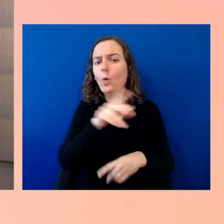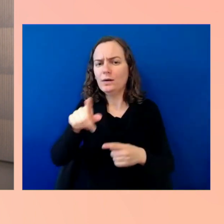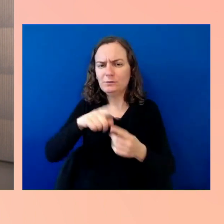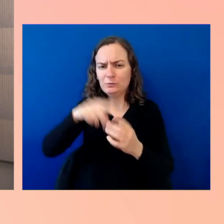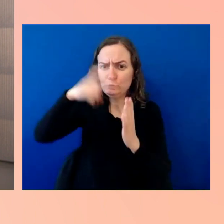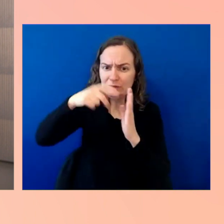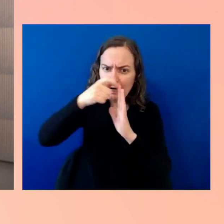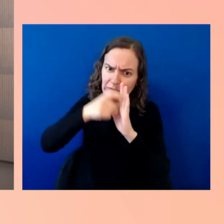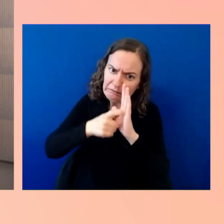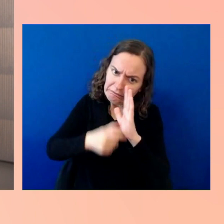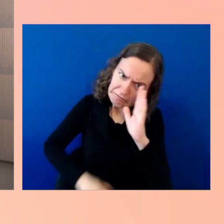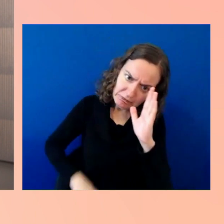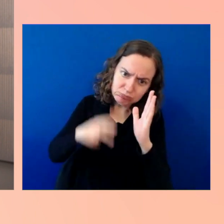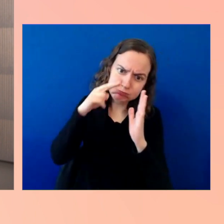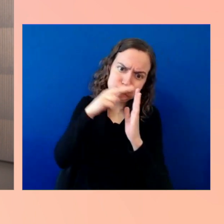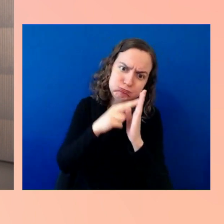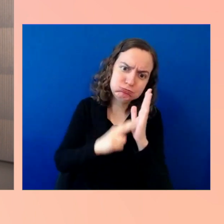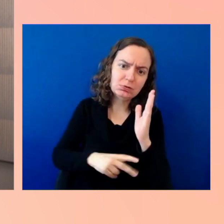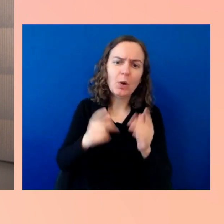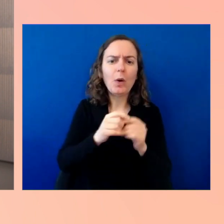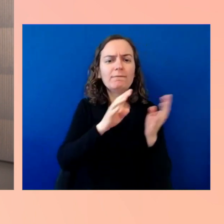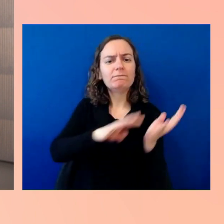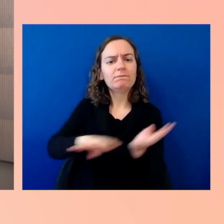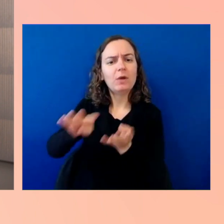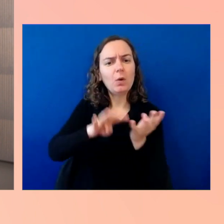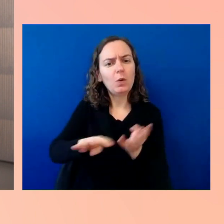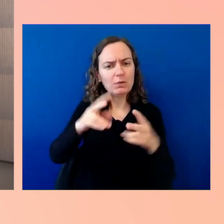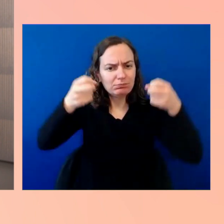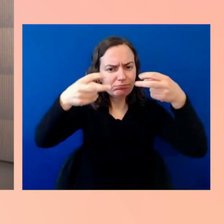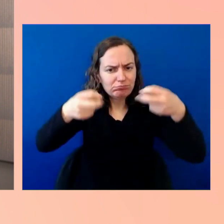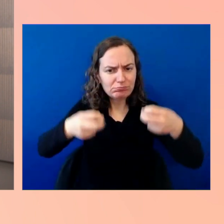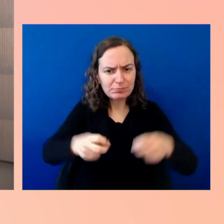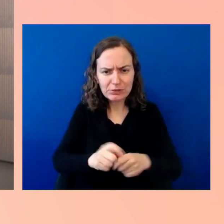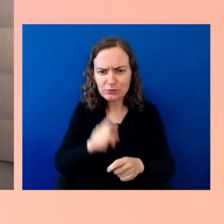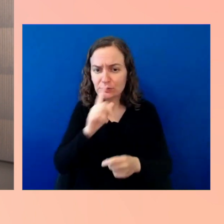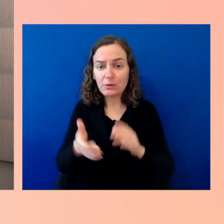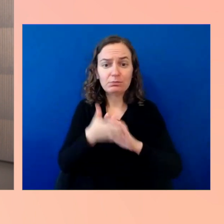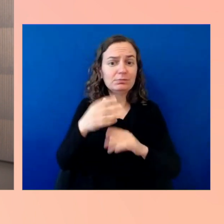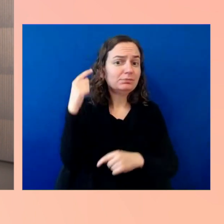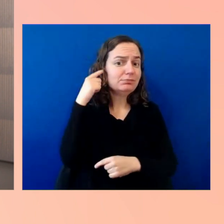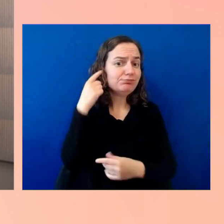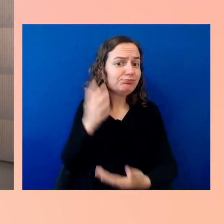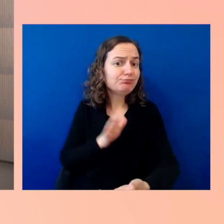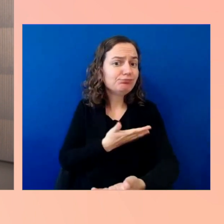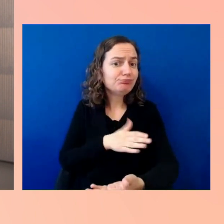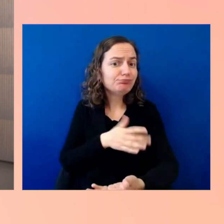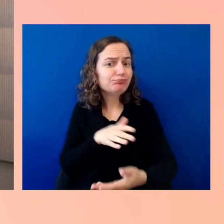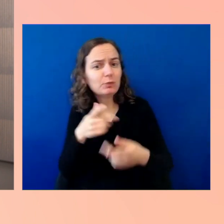Spotify to keep you engaged in your task. Now these tools that work for everyone would not be